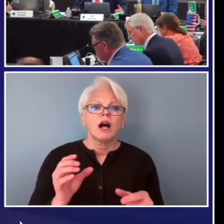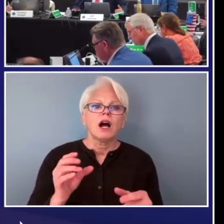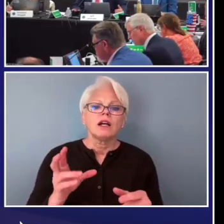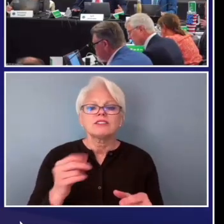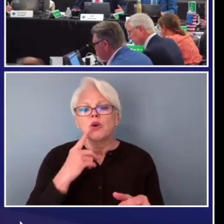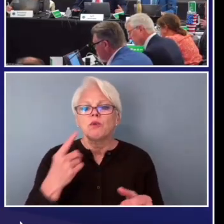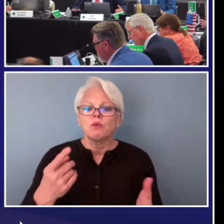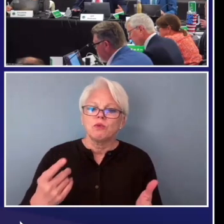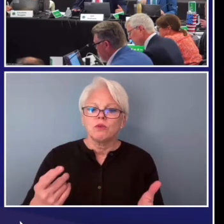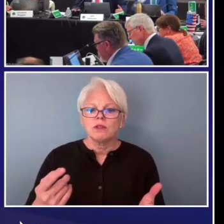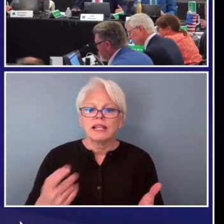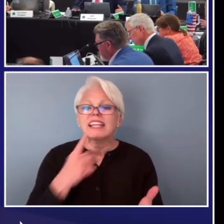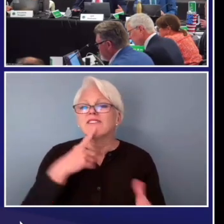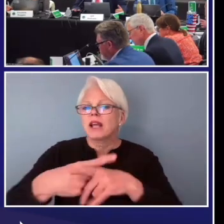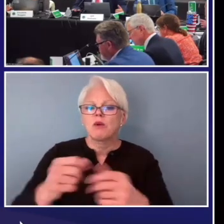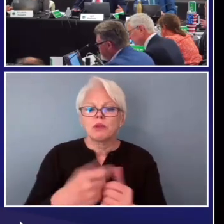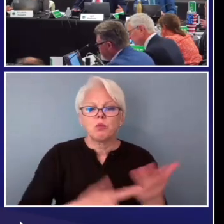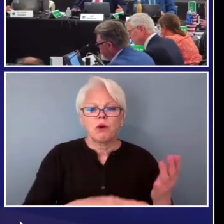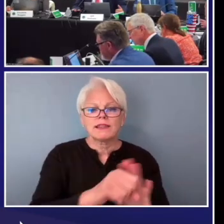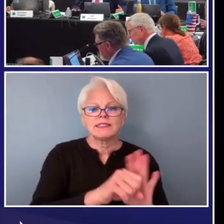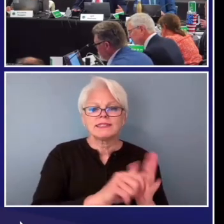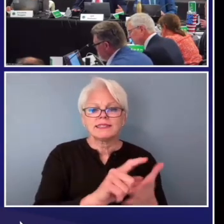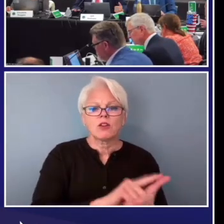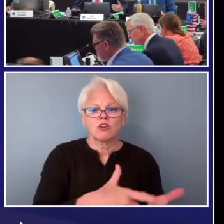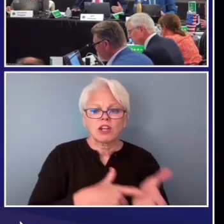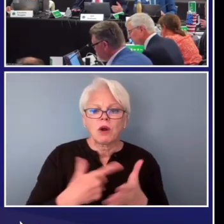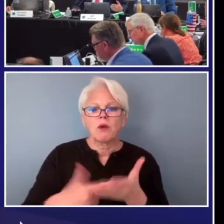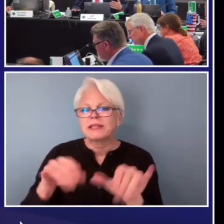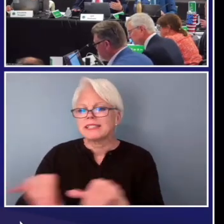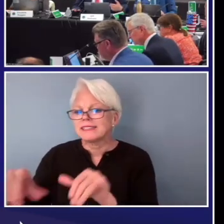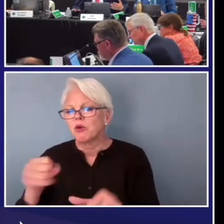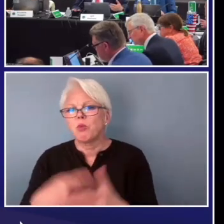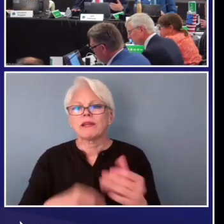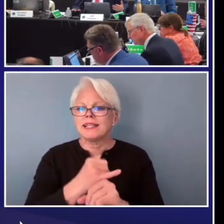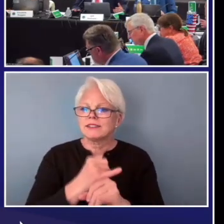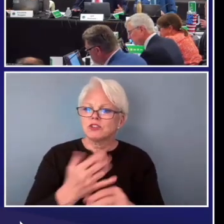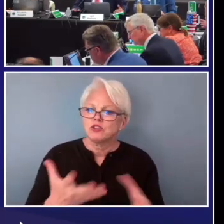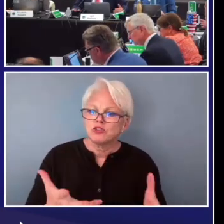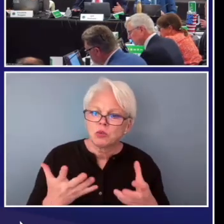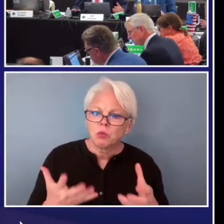the standard is, what the institution wants. And so rather than forcing it, rather than an institution